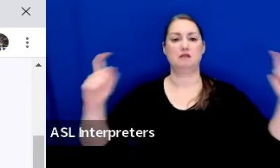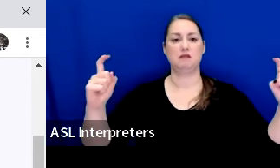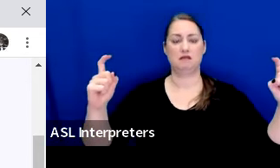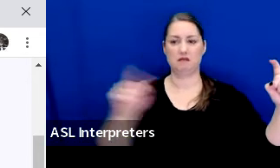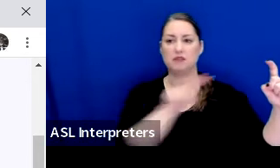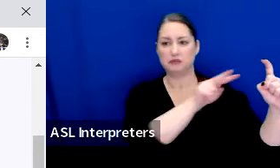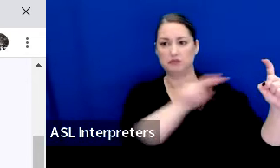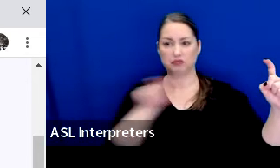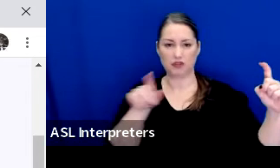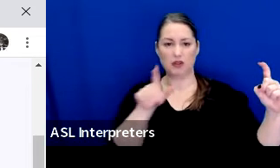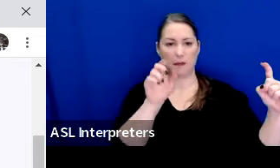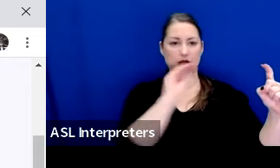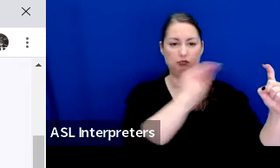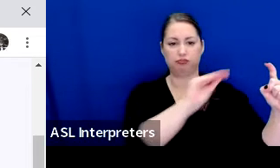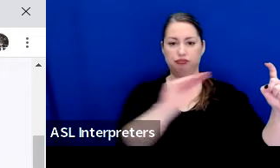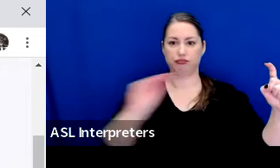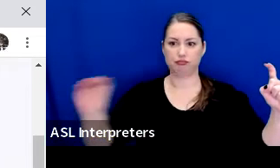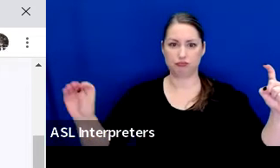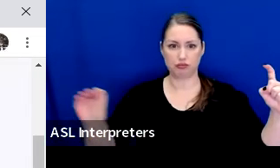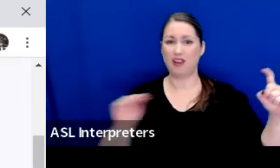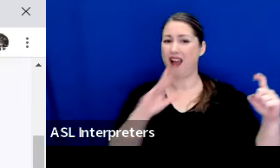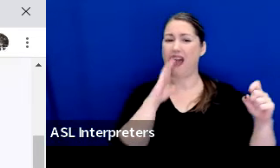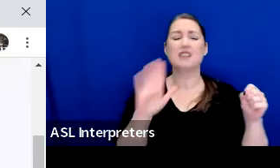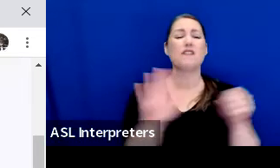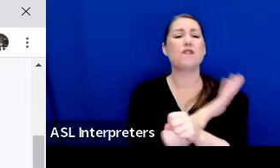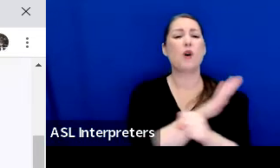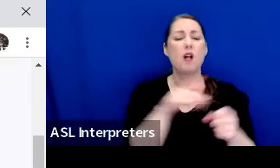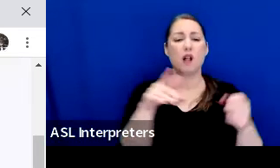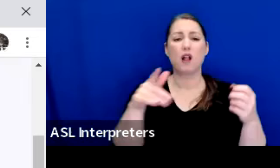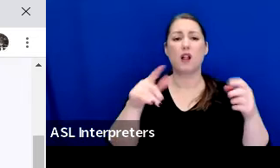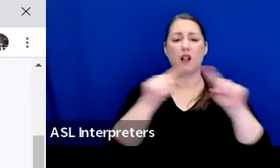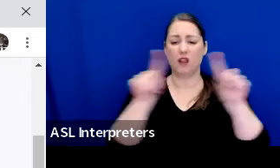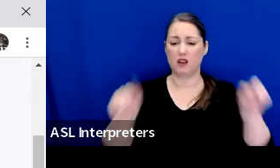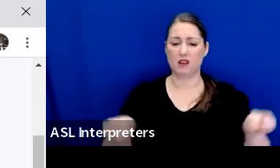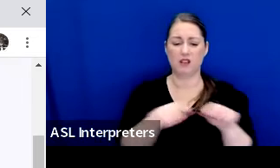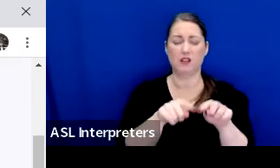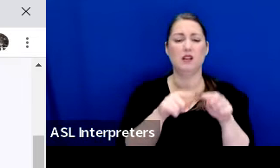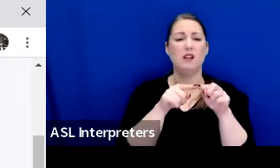that there's a full. Equation system.